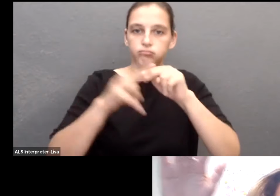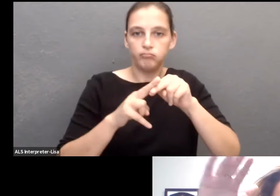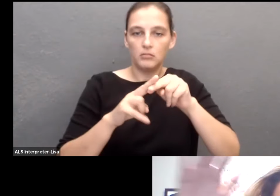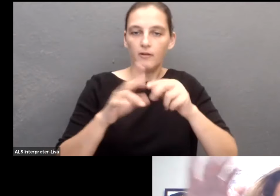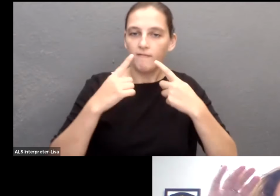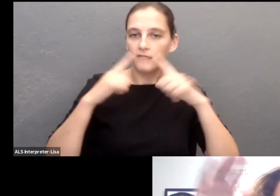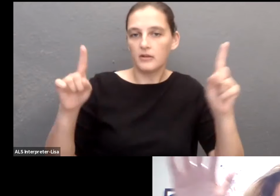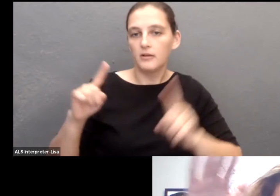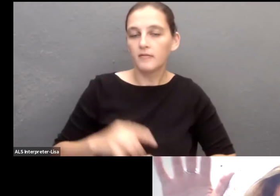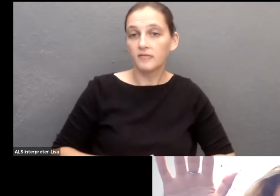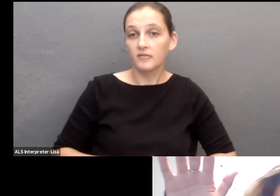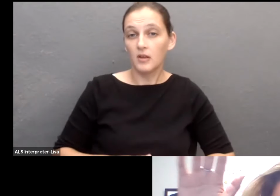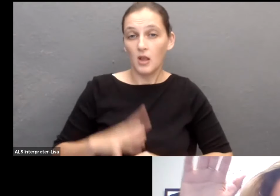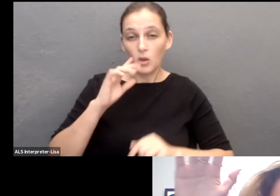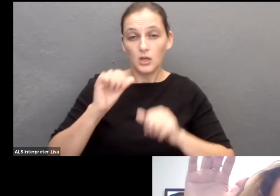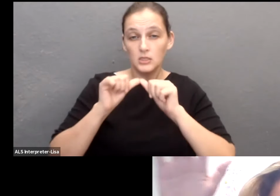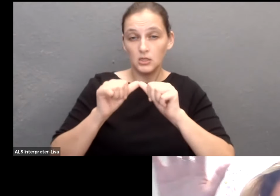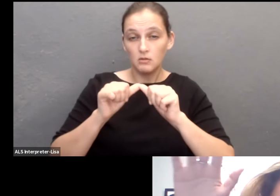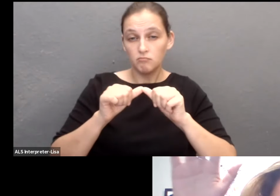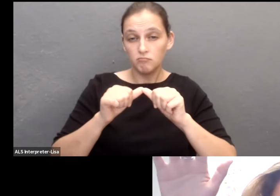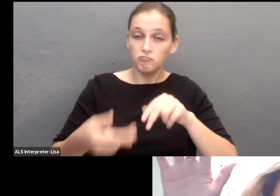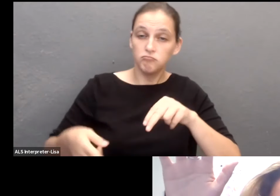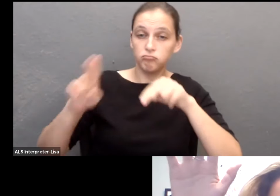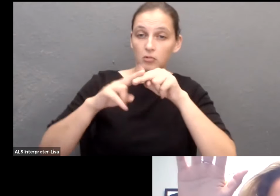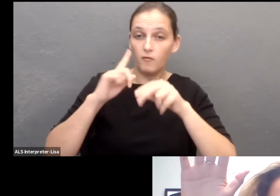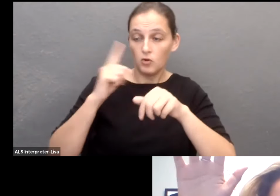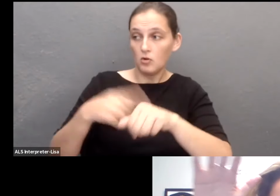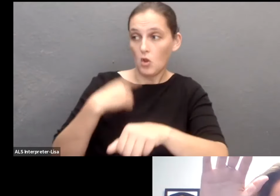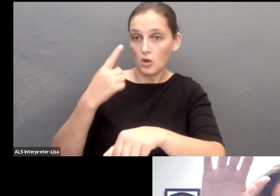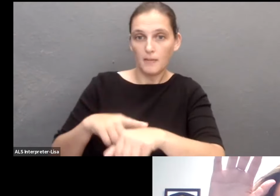And it stays up for a long time. Now again that's why the booster shots aren't recommended